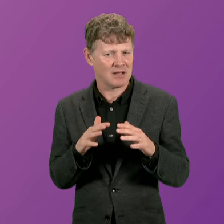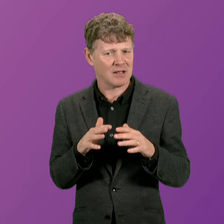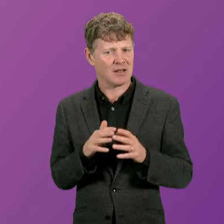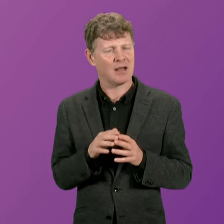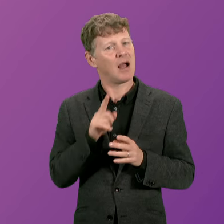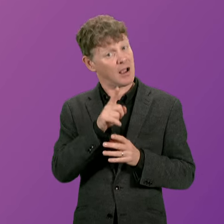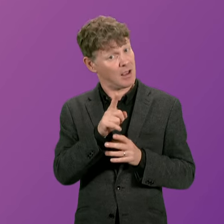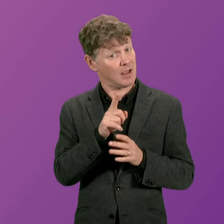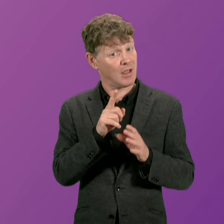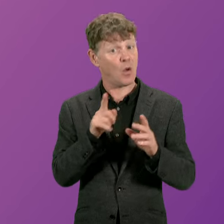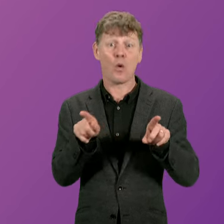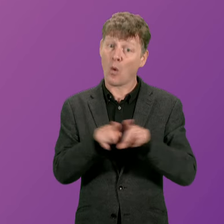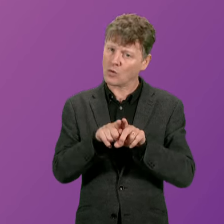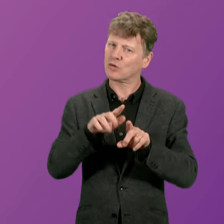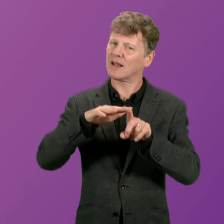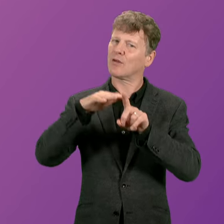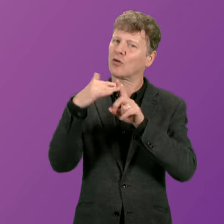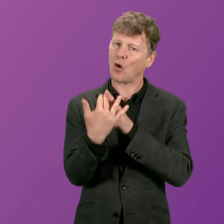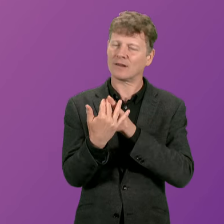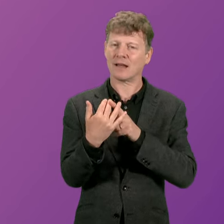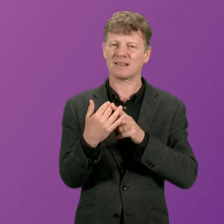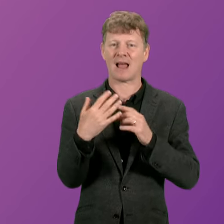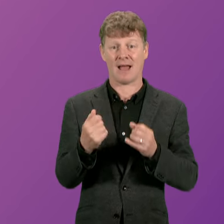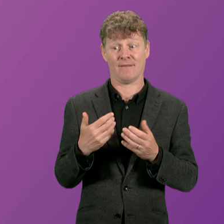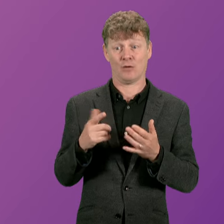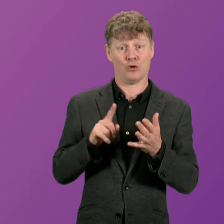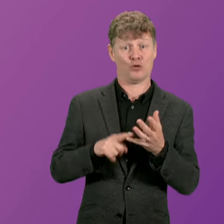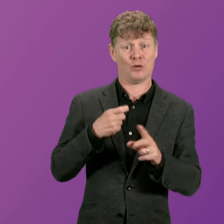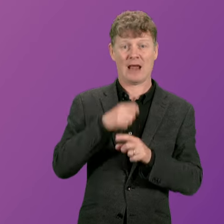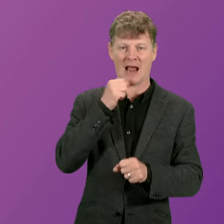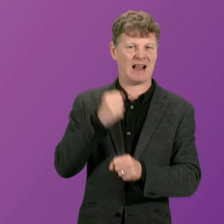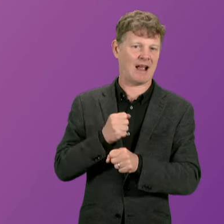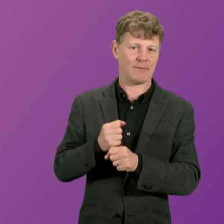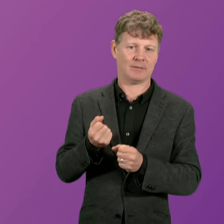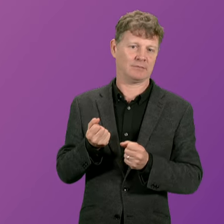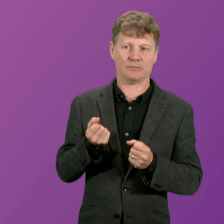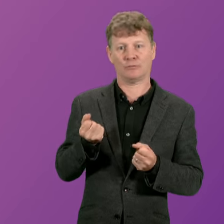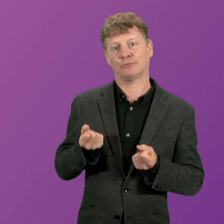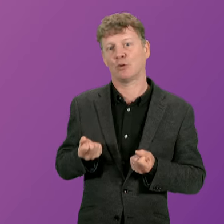particularly in the context of the on-going Westminster-made cost of living crisis?